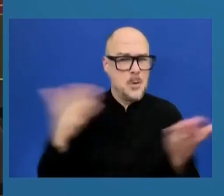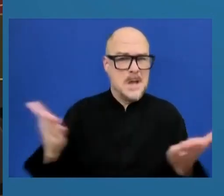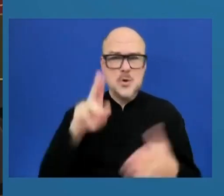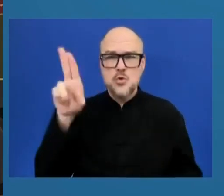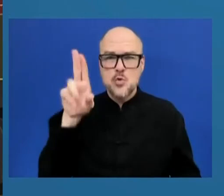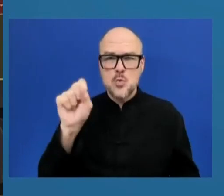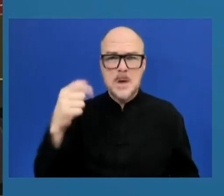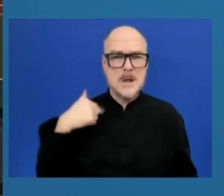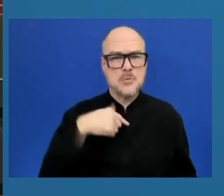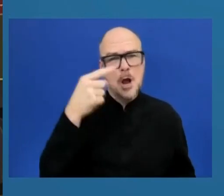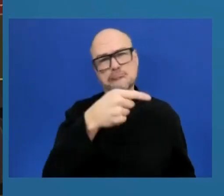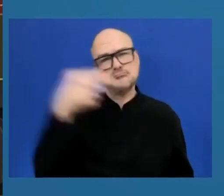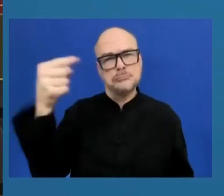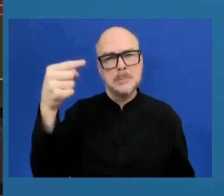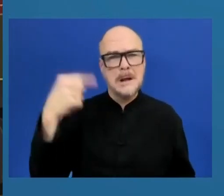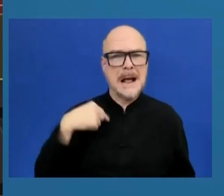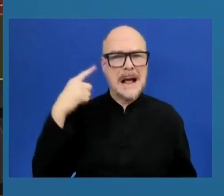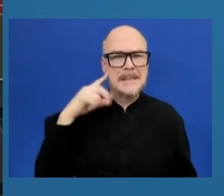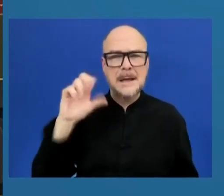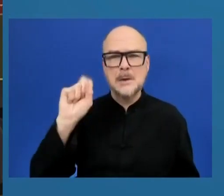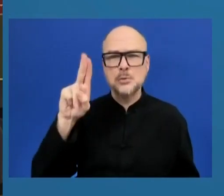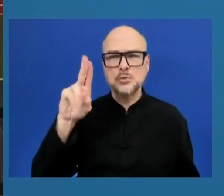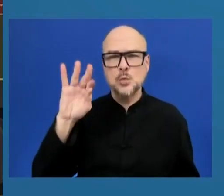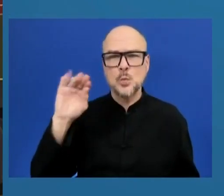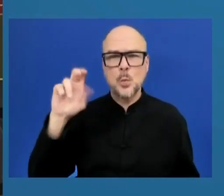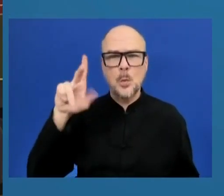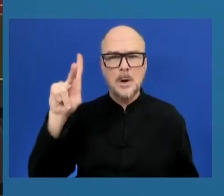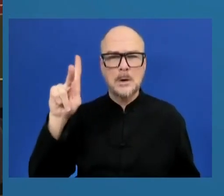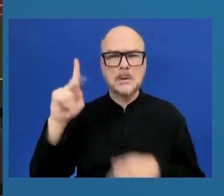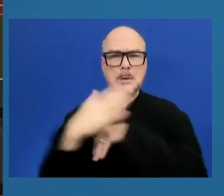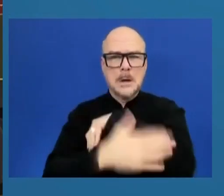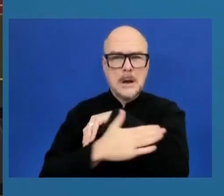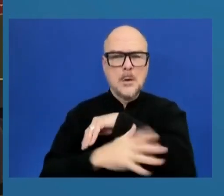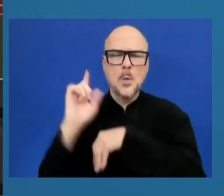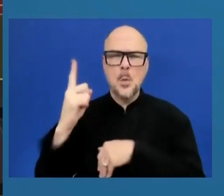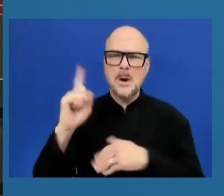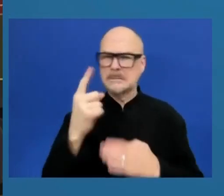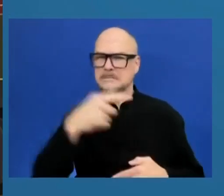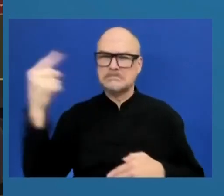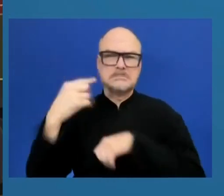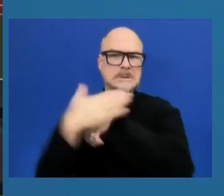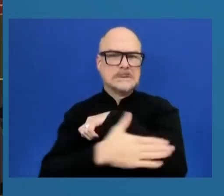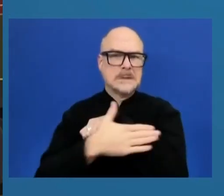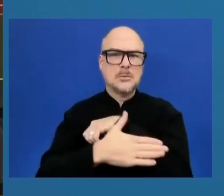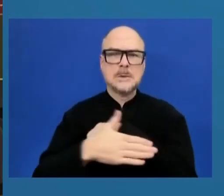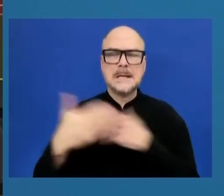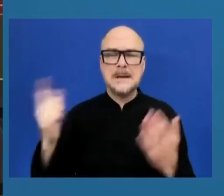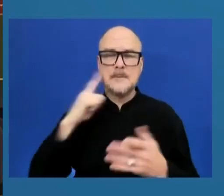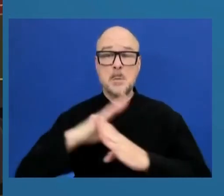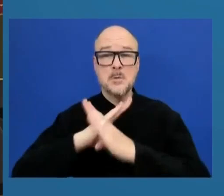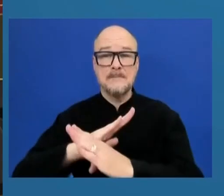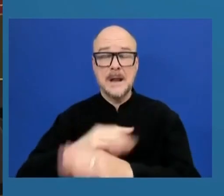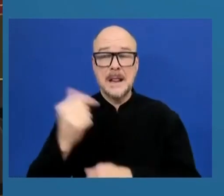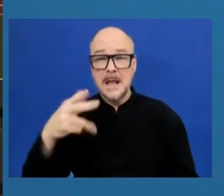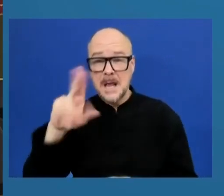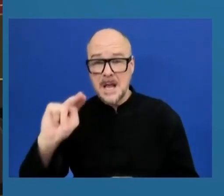I believe it's Suffolk County is one of the top in our state, which is one of the top of the nation in terms of preventing gun violence by taking the hands out of people